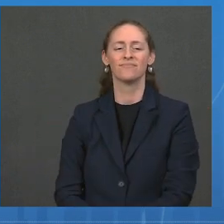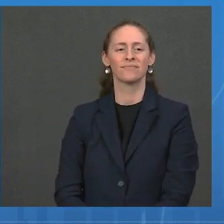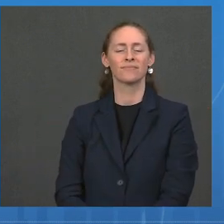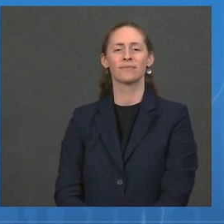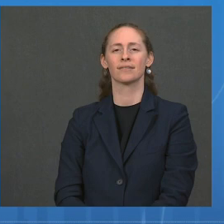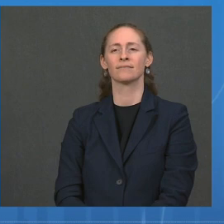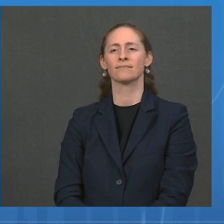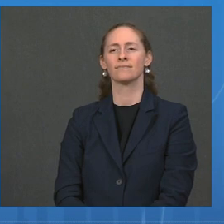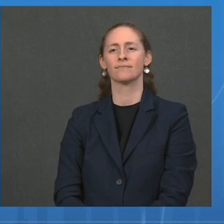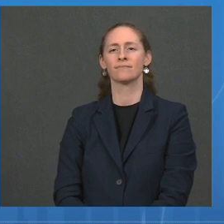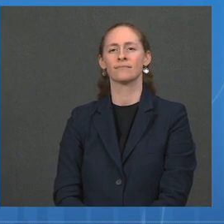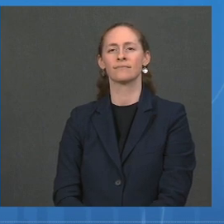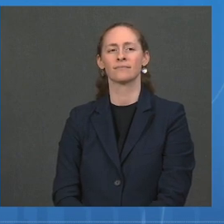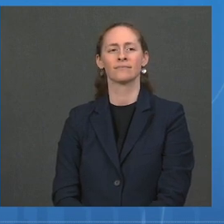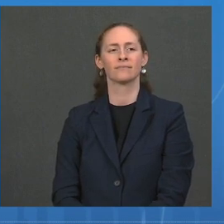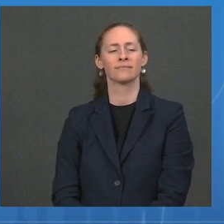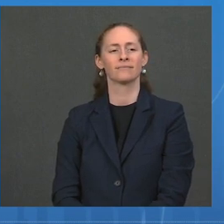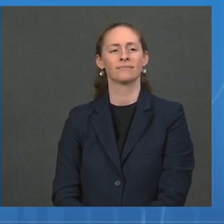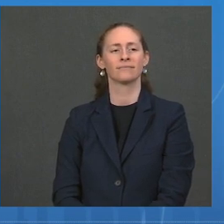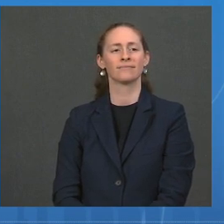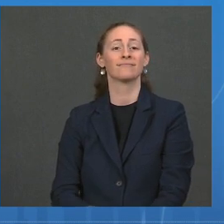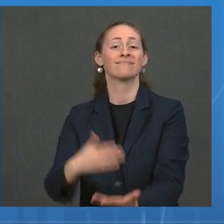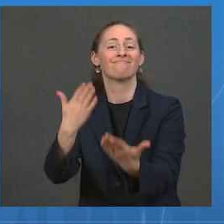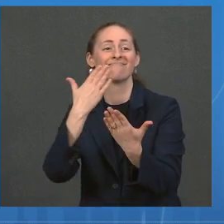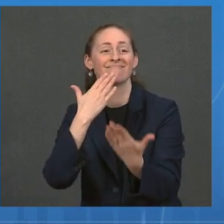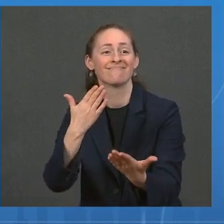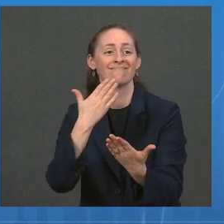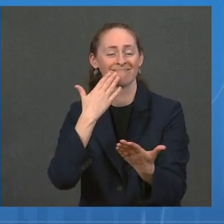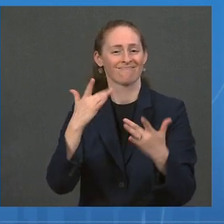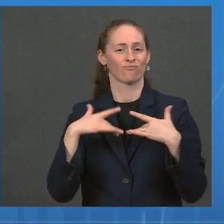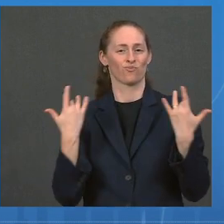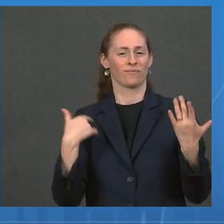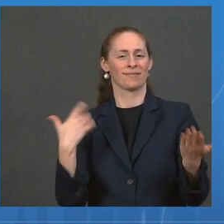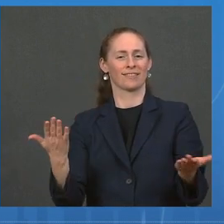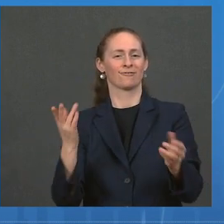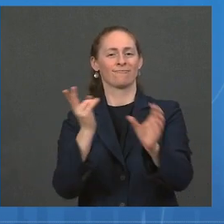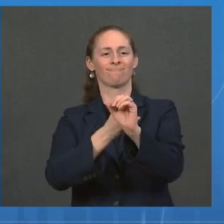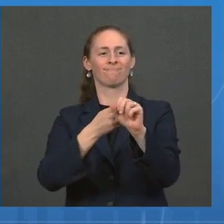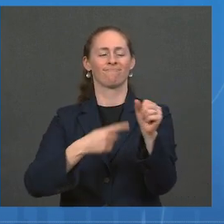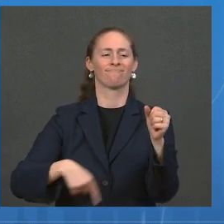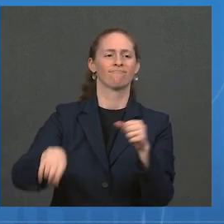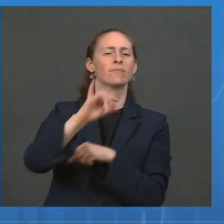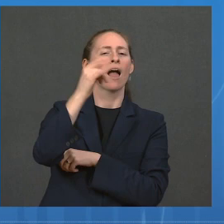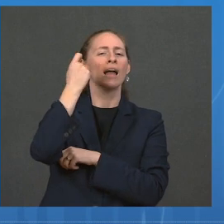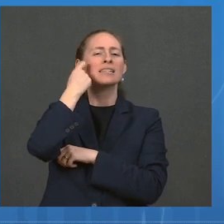Dr. Murthy: Well, thanks so much, Jeff. And it's good to be with everyone again today. As Jeff mentioned, we're really looking ahead